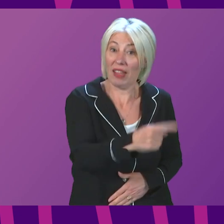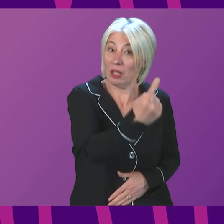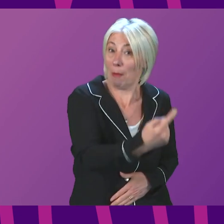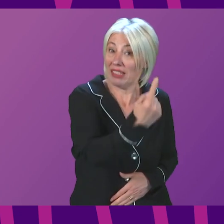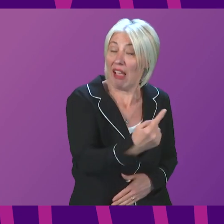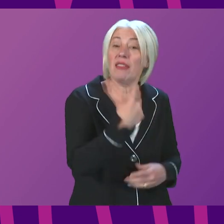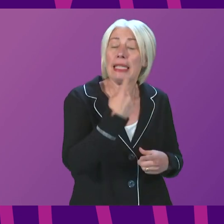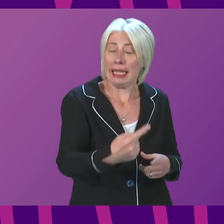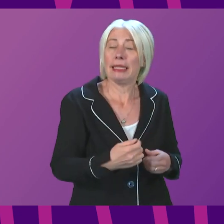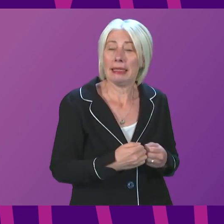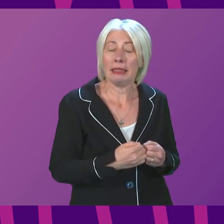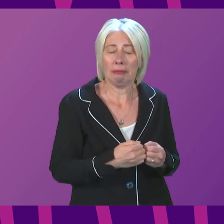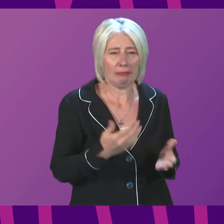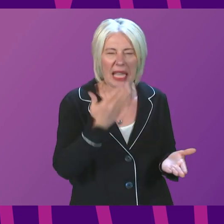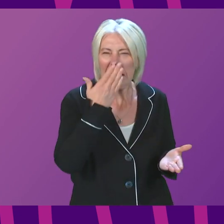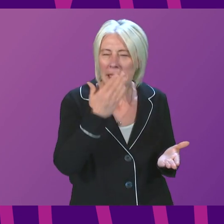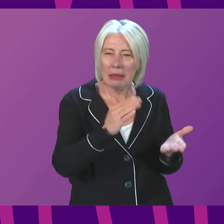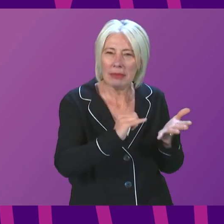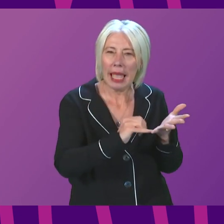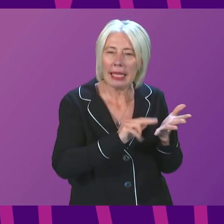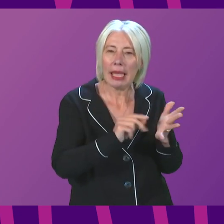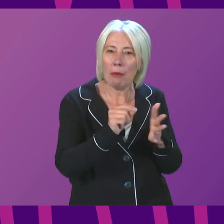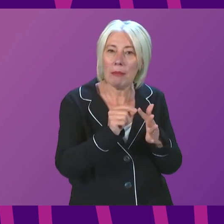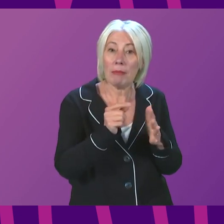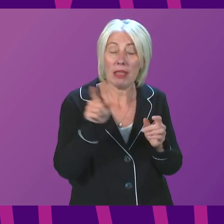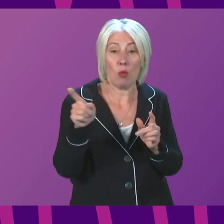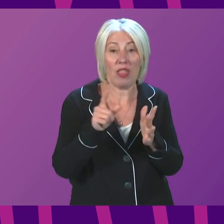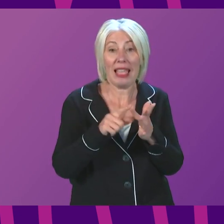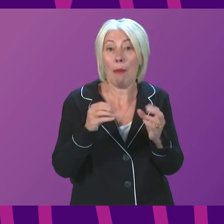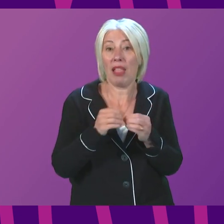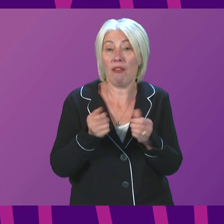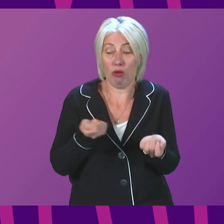He said: “It seems like the SNP under Ian Blackford at Westminster hasn’t learned a thing and